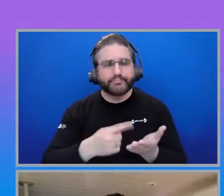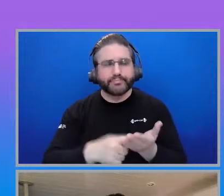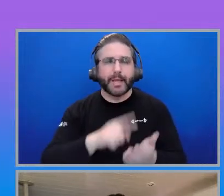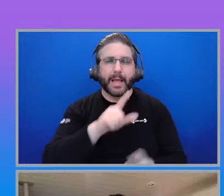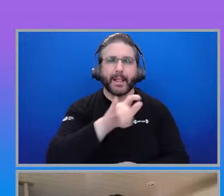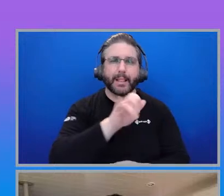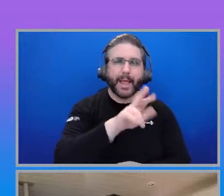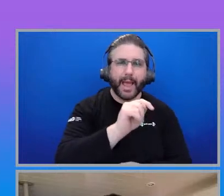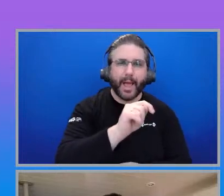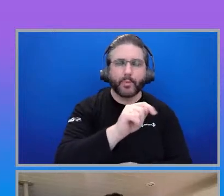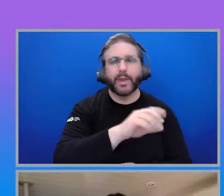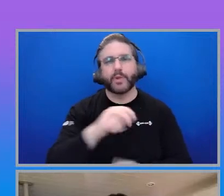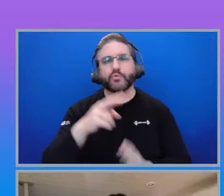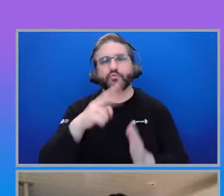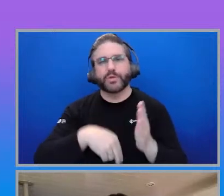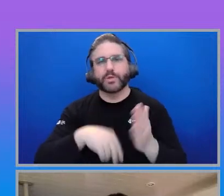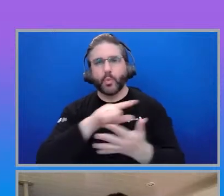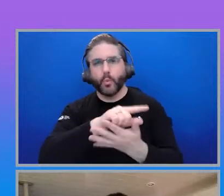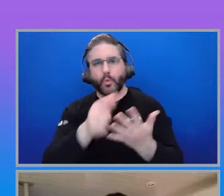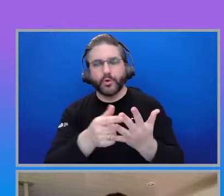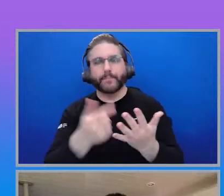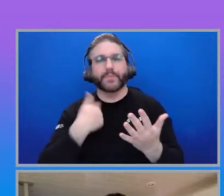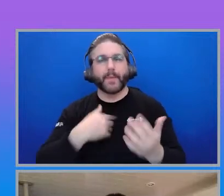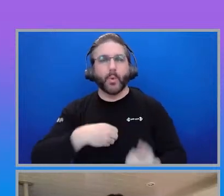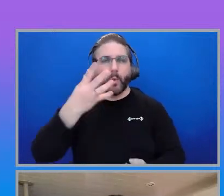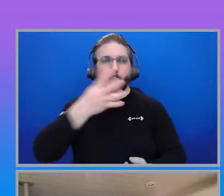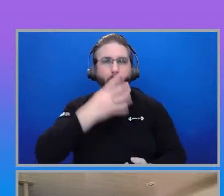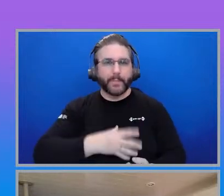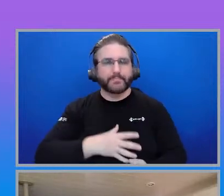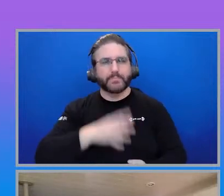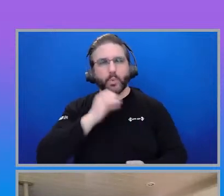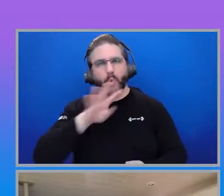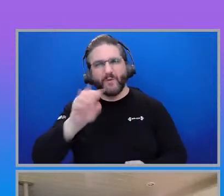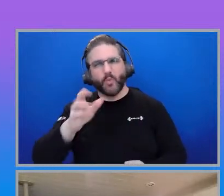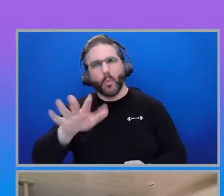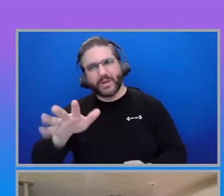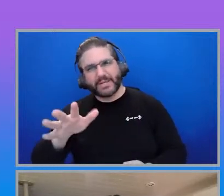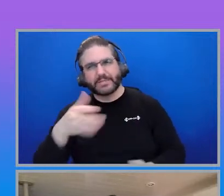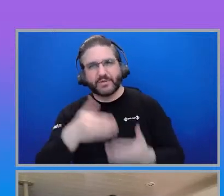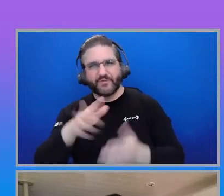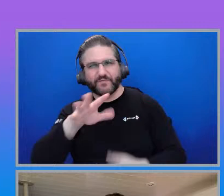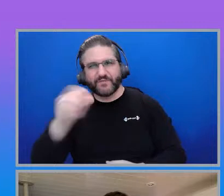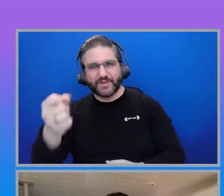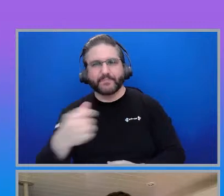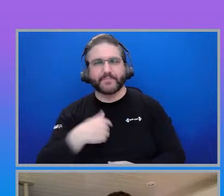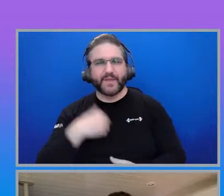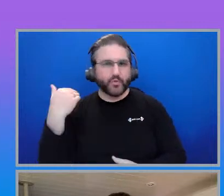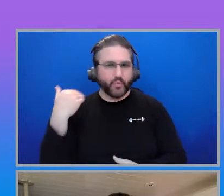things about layout and reading order. I'm a white woman in her late 40s. I've got cropped hair.